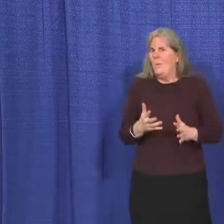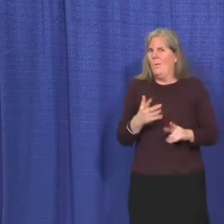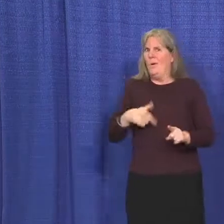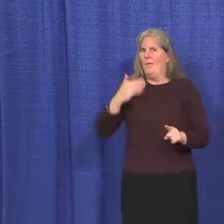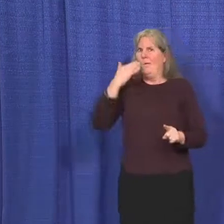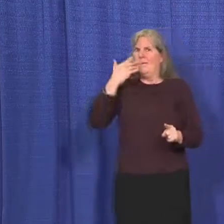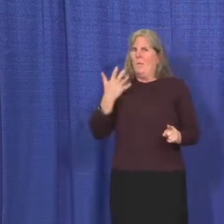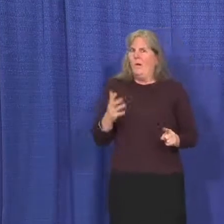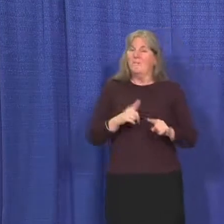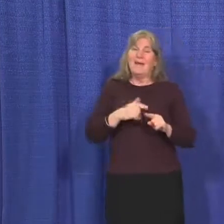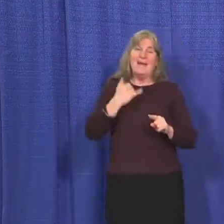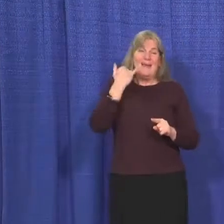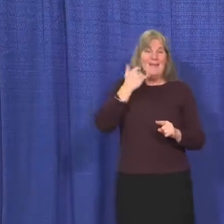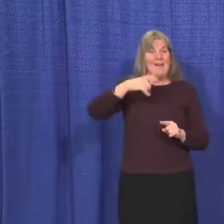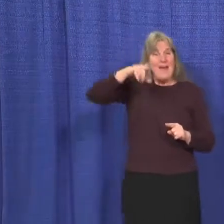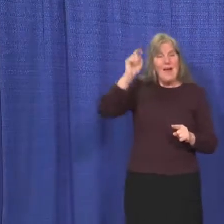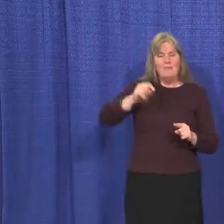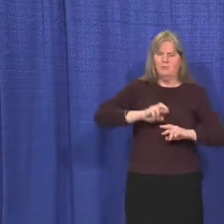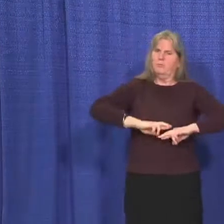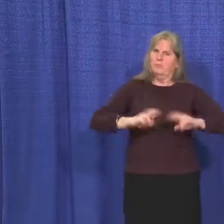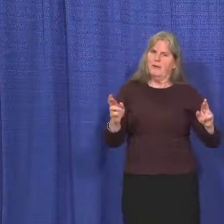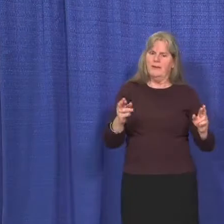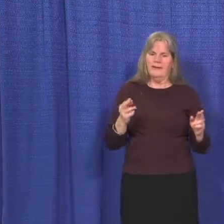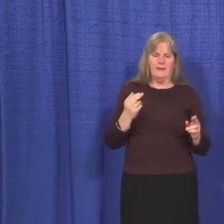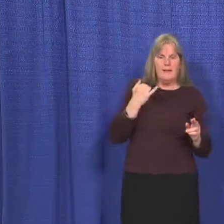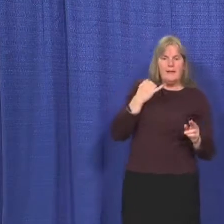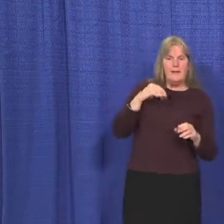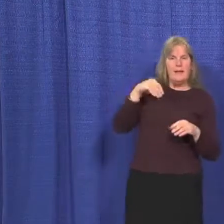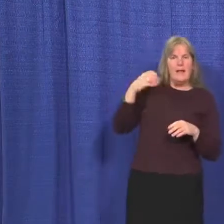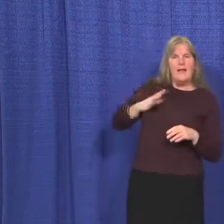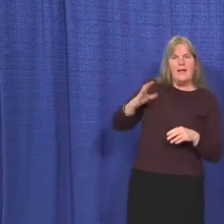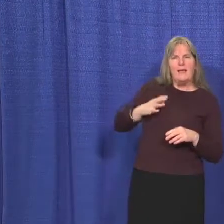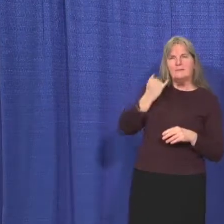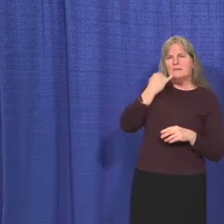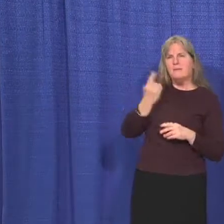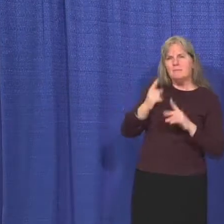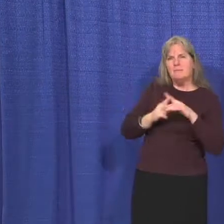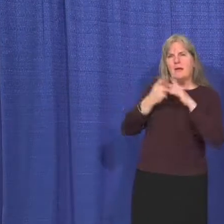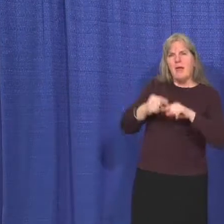Of course no when wants to go there but if we have to, we are ready.